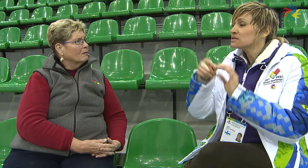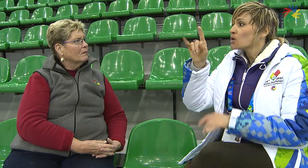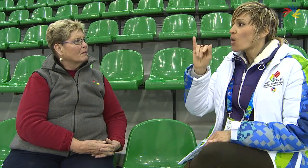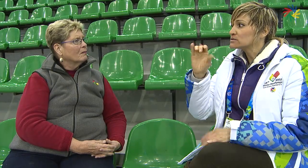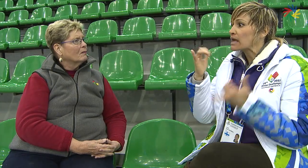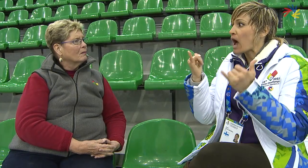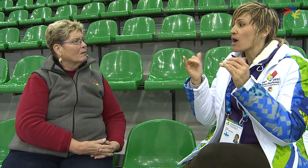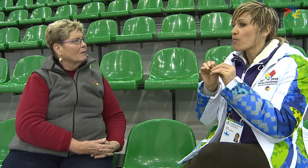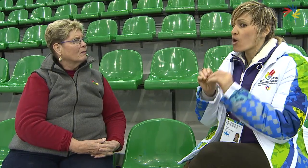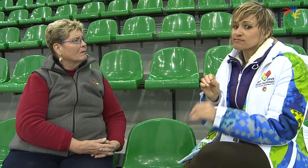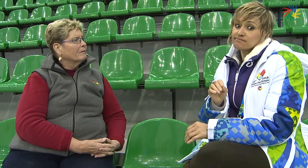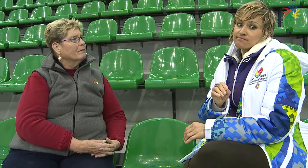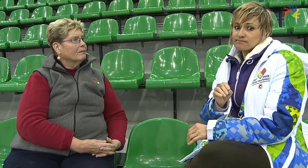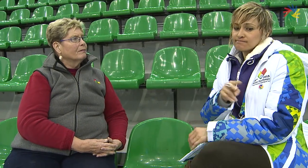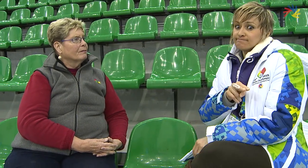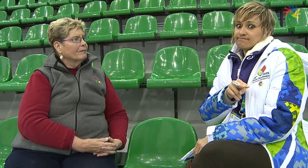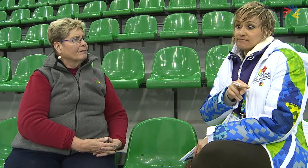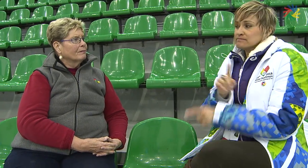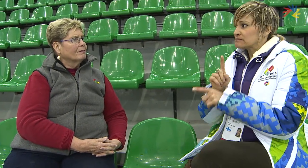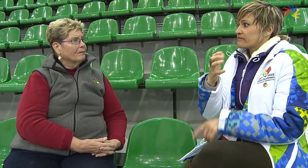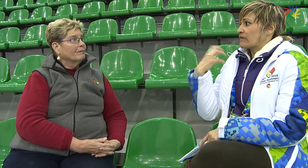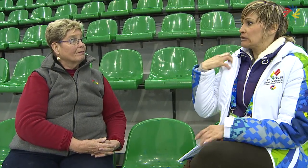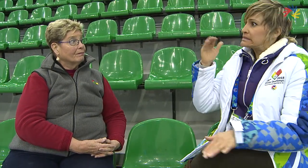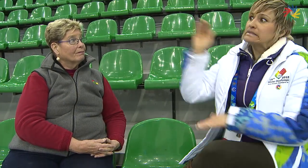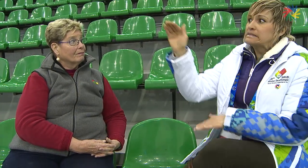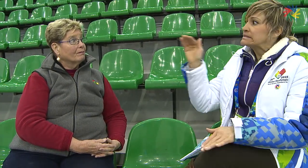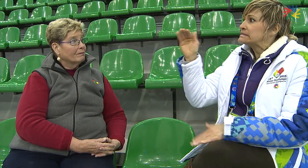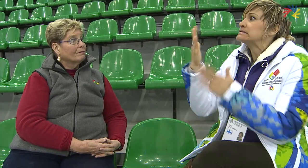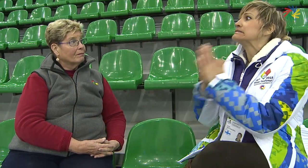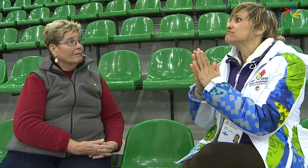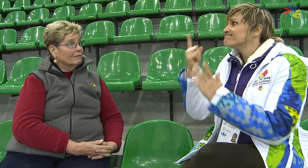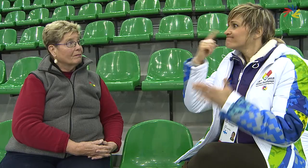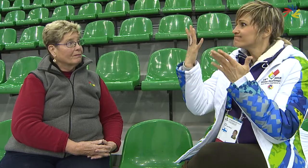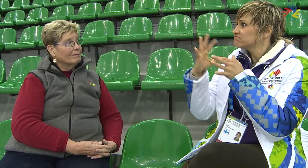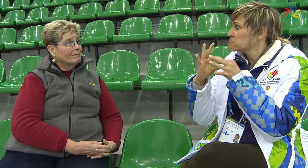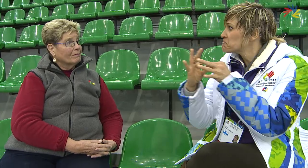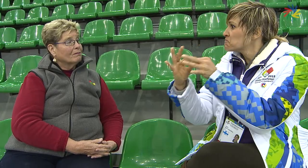Now that the IOC has taken notice of the Deaflympics, thanks to Valery who has been working hard to lobby for equal recognition, do you think